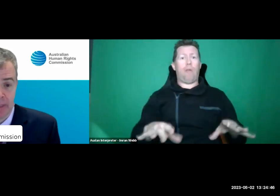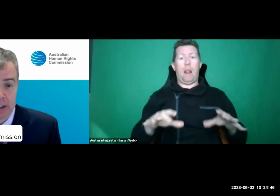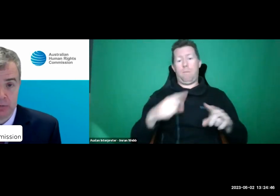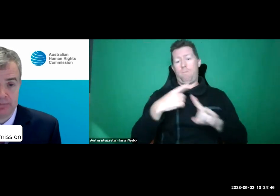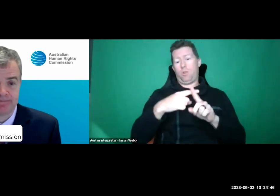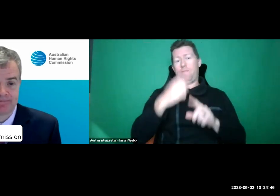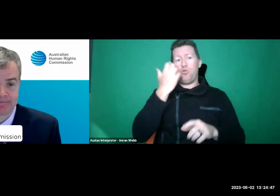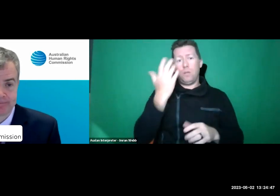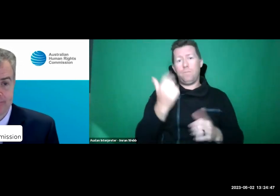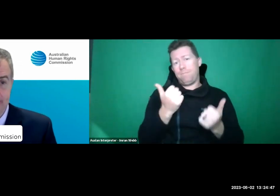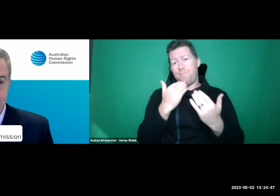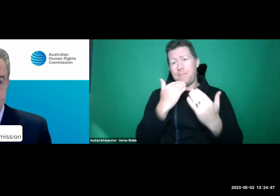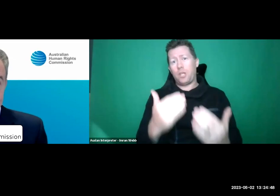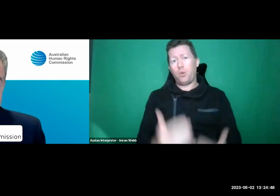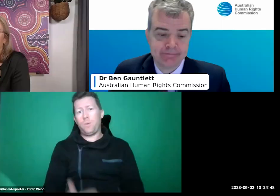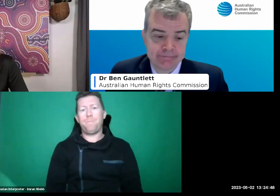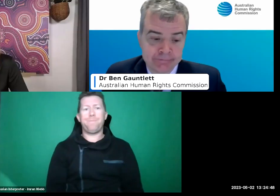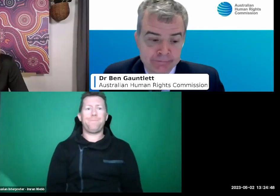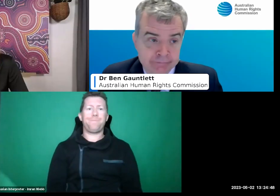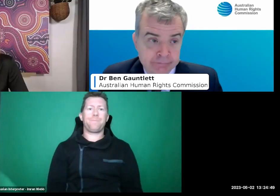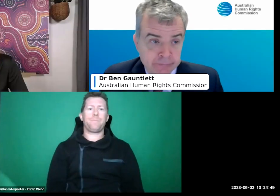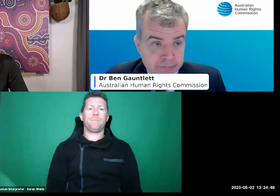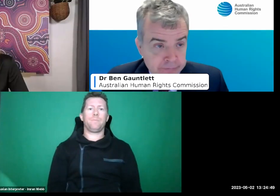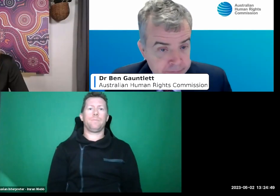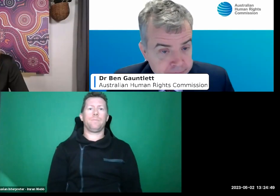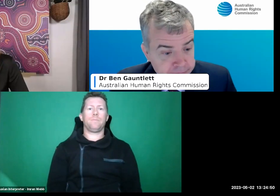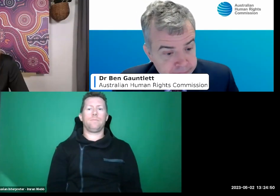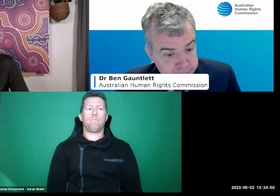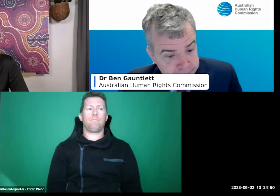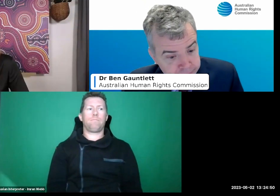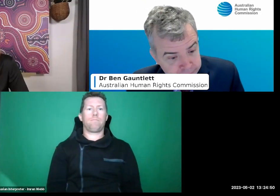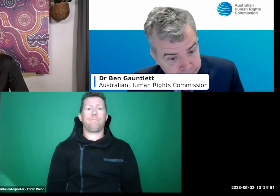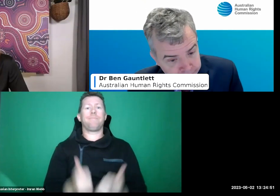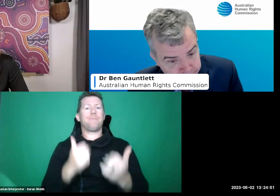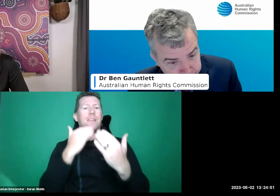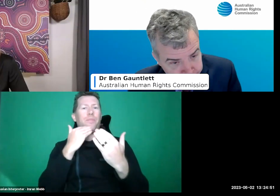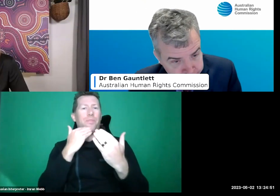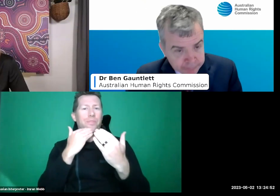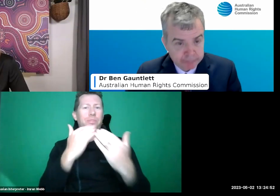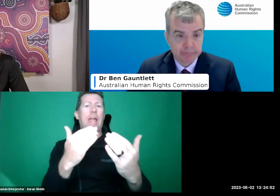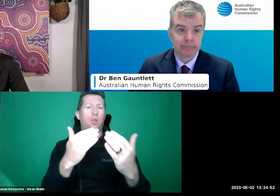Thank you. Thank you so much, Dr. Gauntlett.